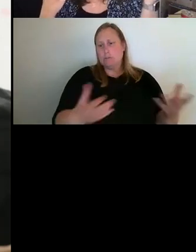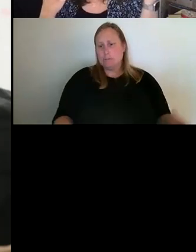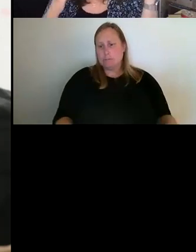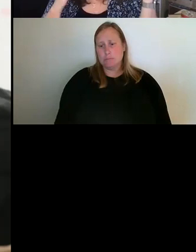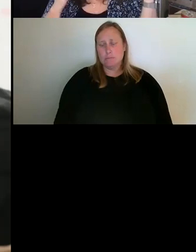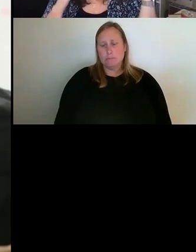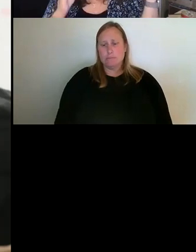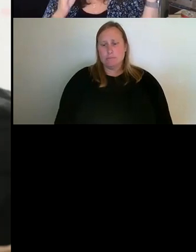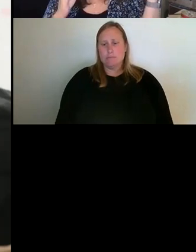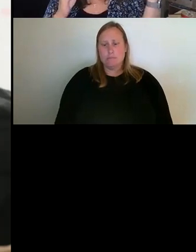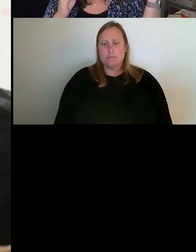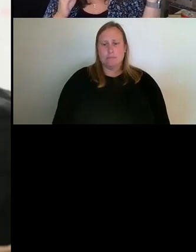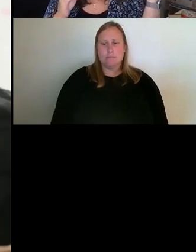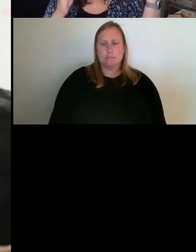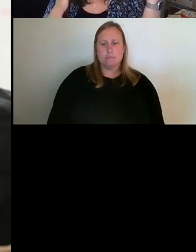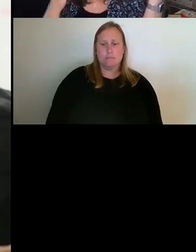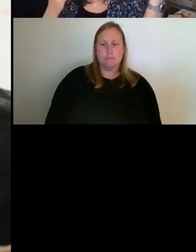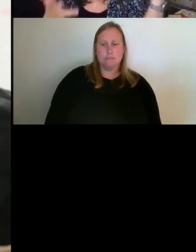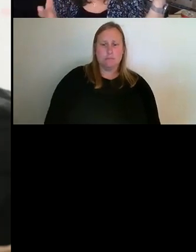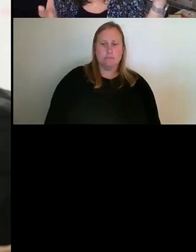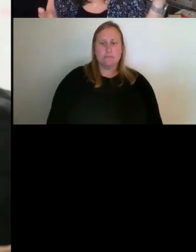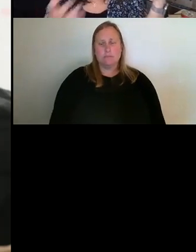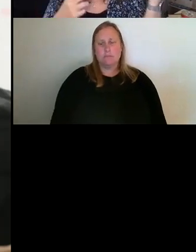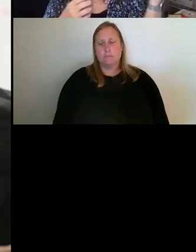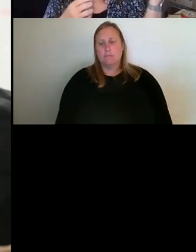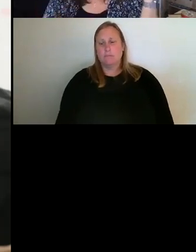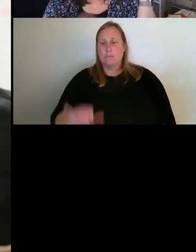So, that to me was a learning moment is.